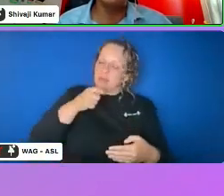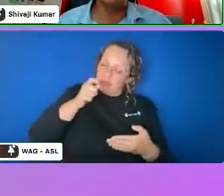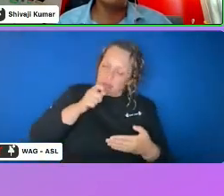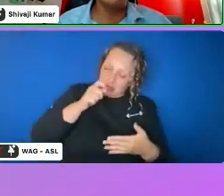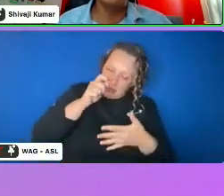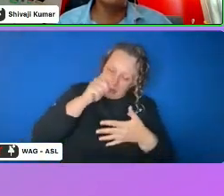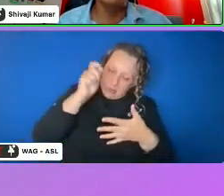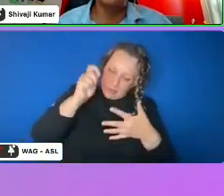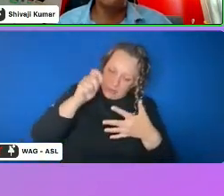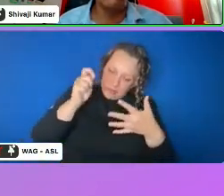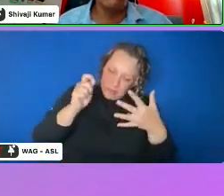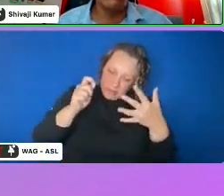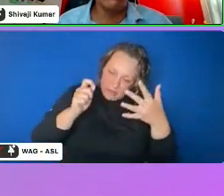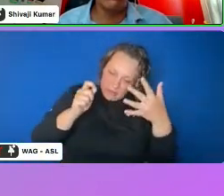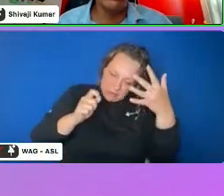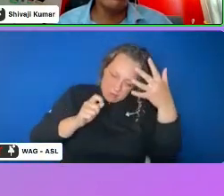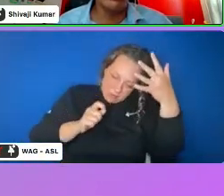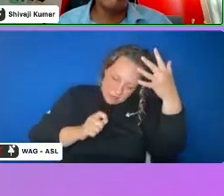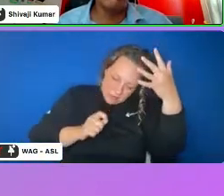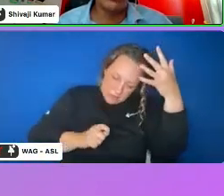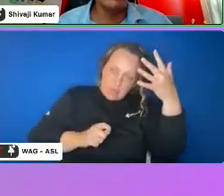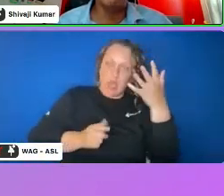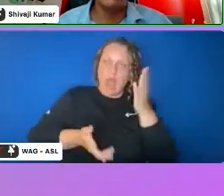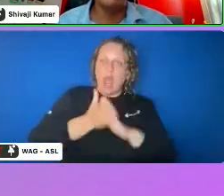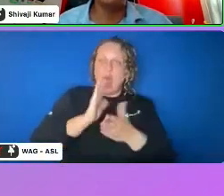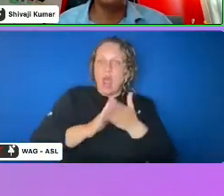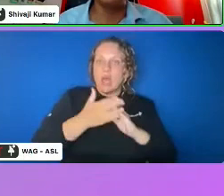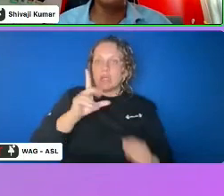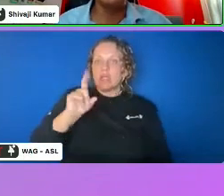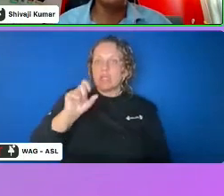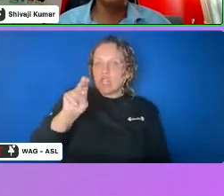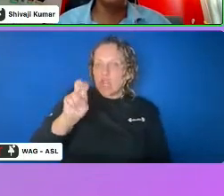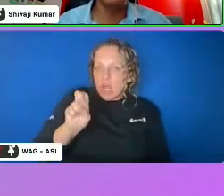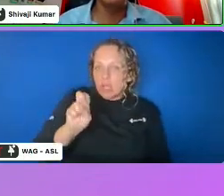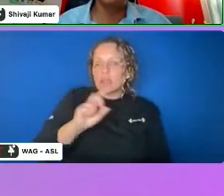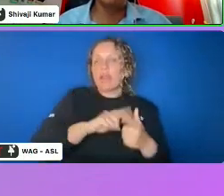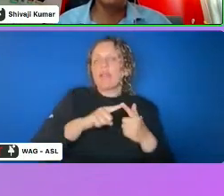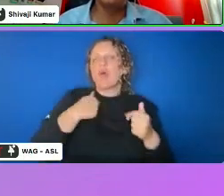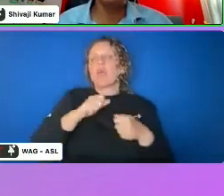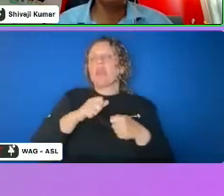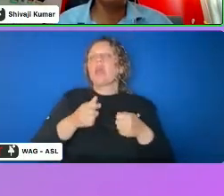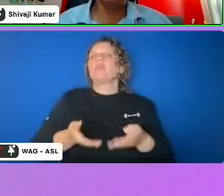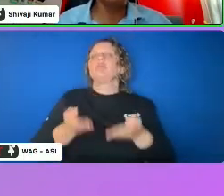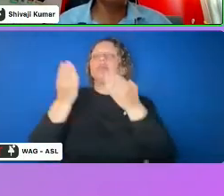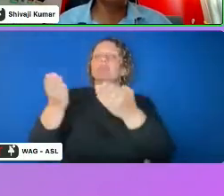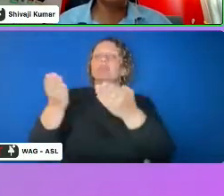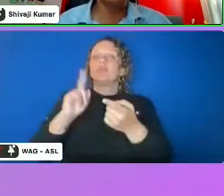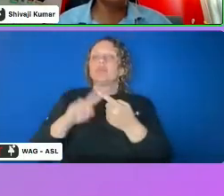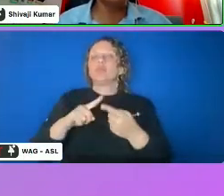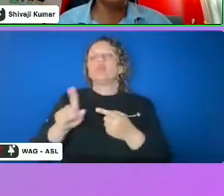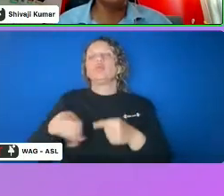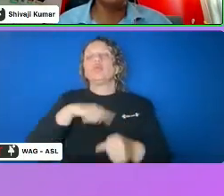then we put it into our risk and compliance monitoring. So for me, this feature,